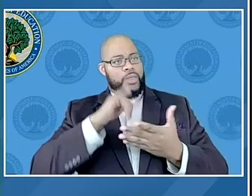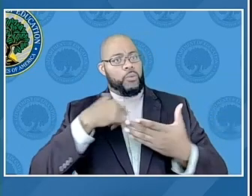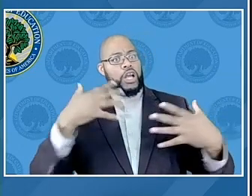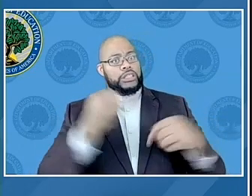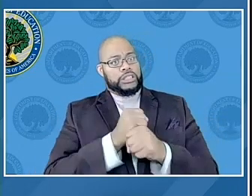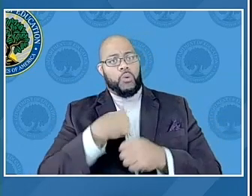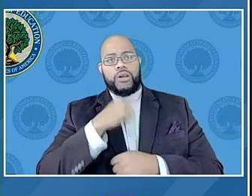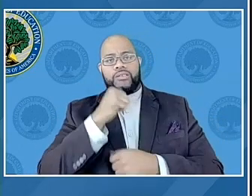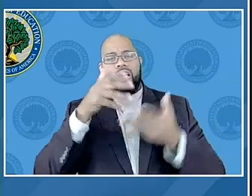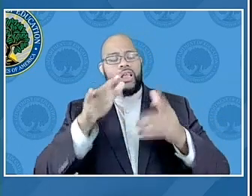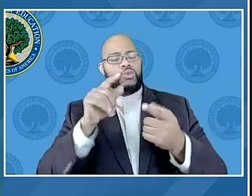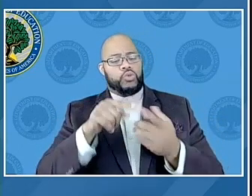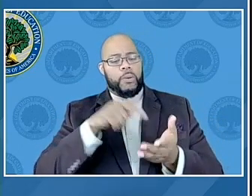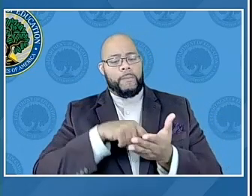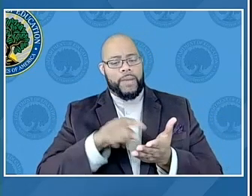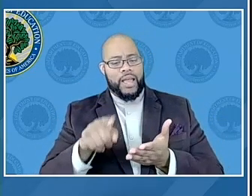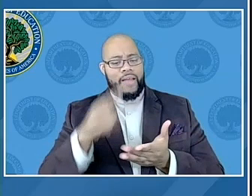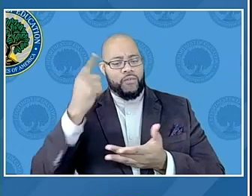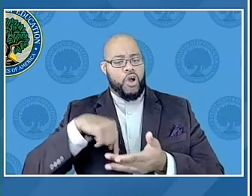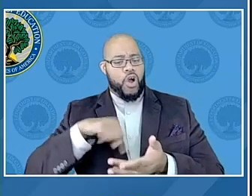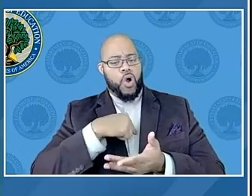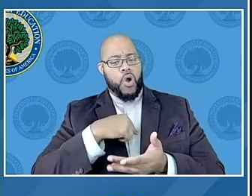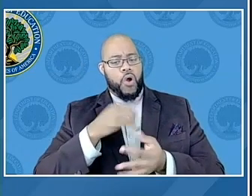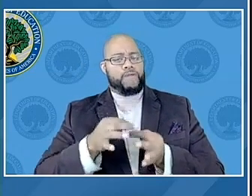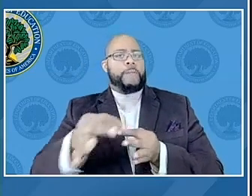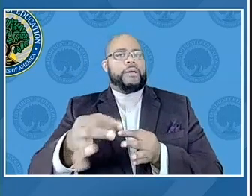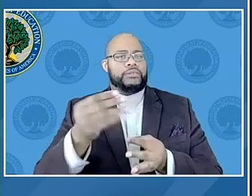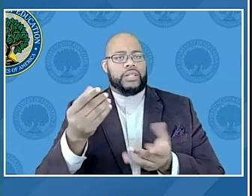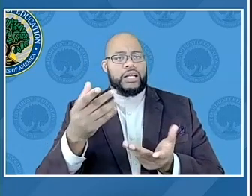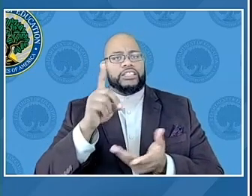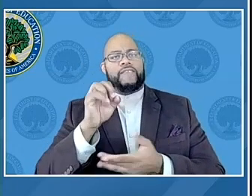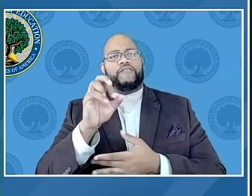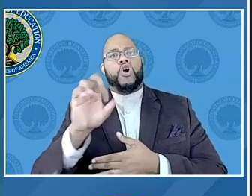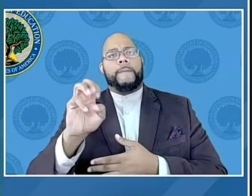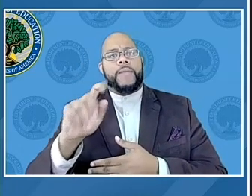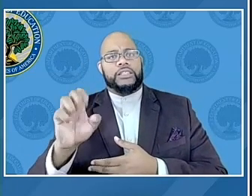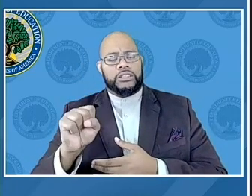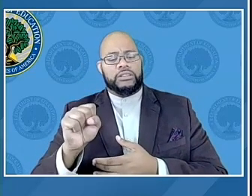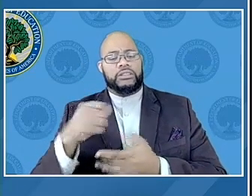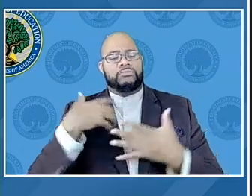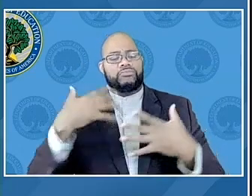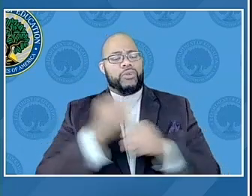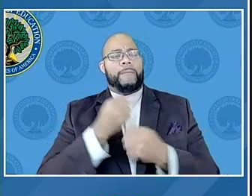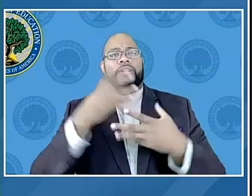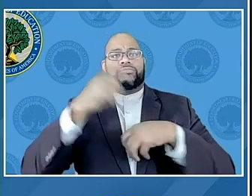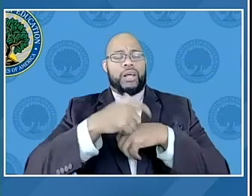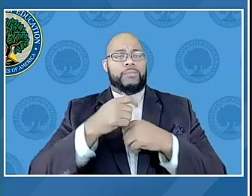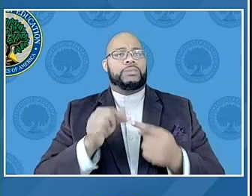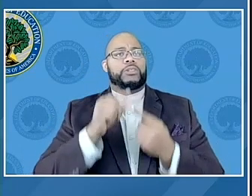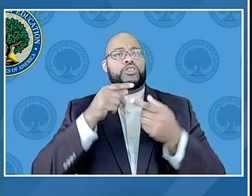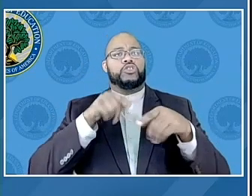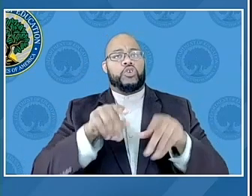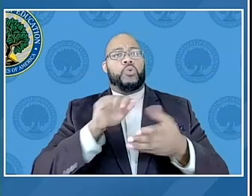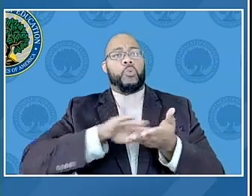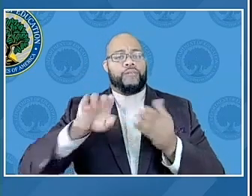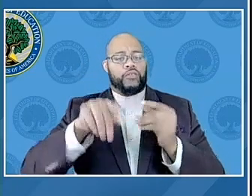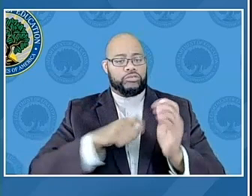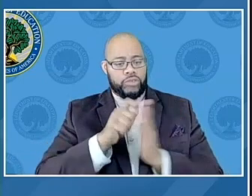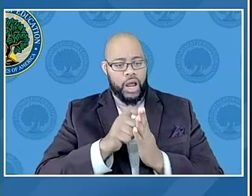to pay for our forbearances and deferments. A lot of us consolidated multiple times, especially during the waiver time and our deferments are in what